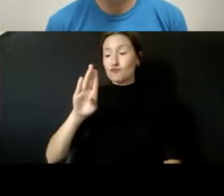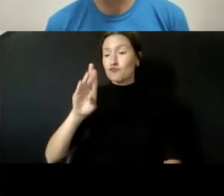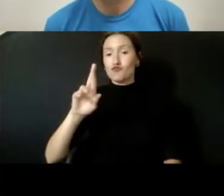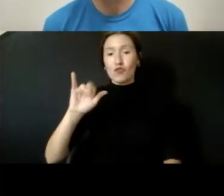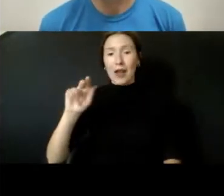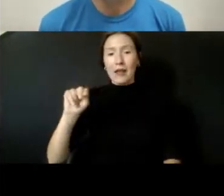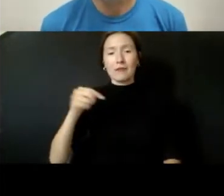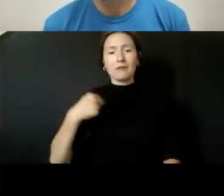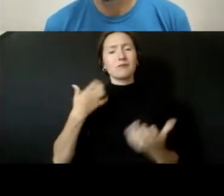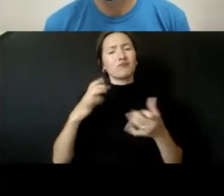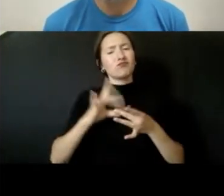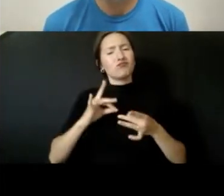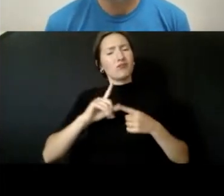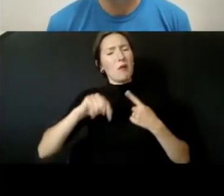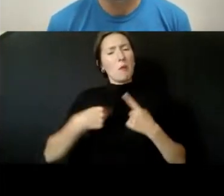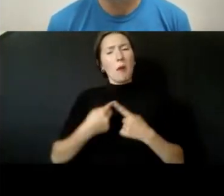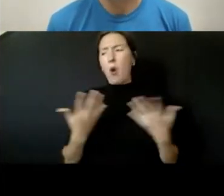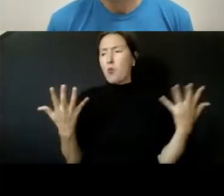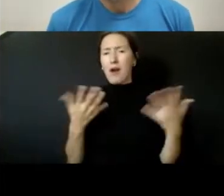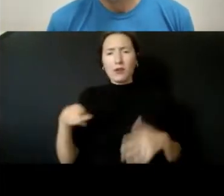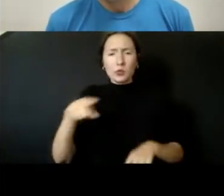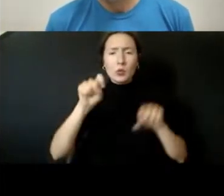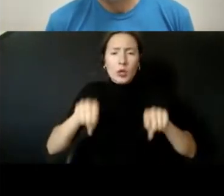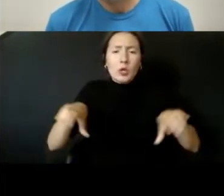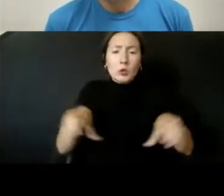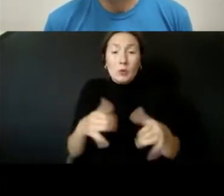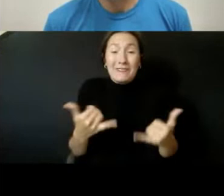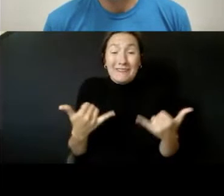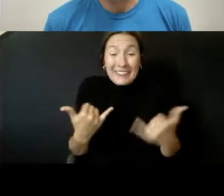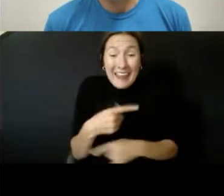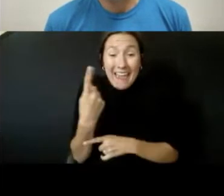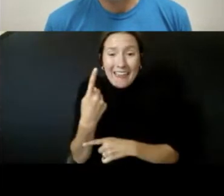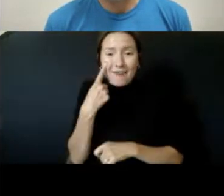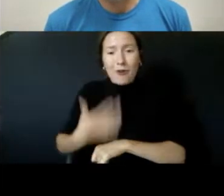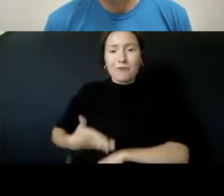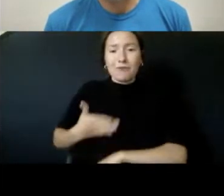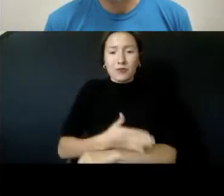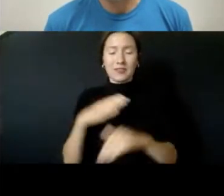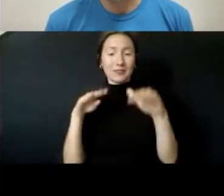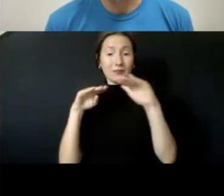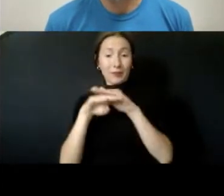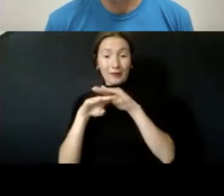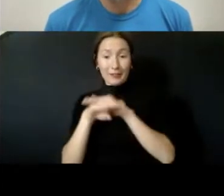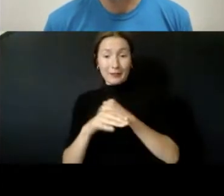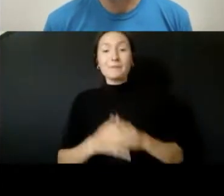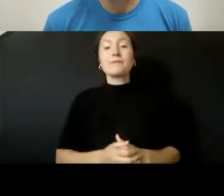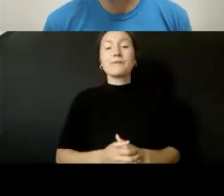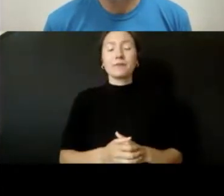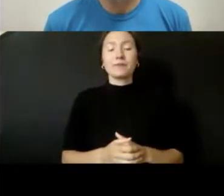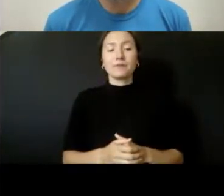accessibility and inclusion uh i think the the big thing for me is that i've been talking about